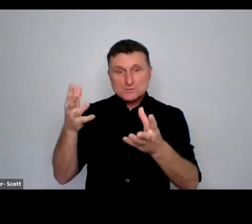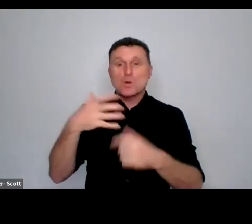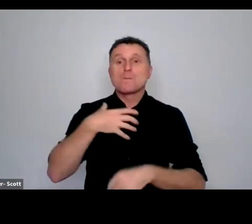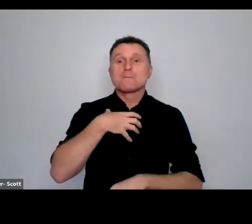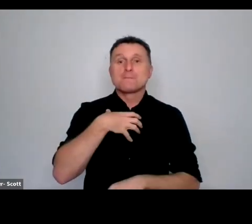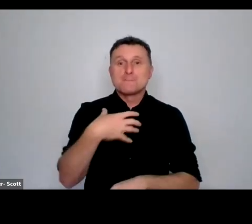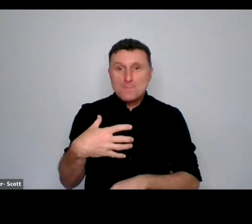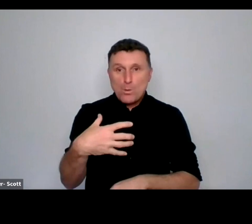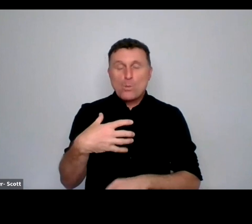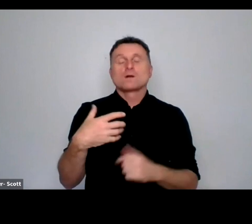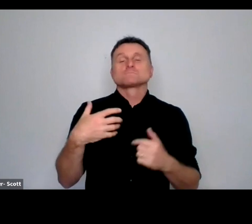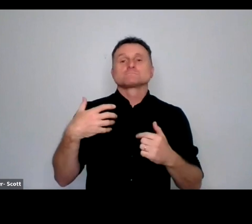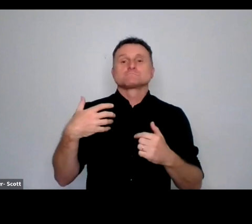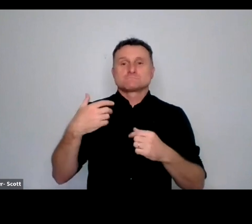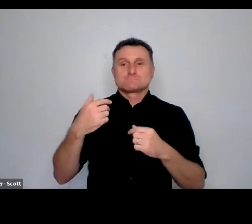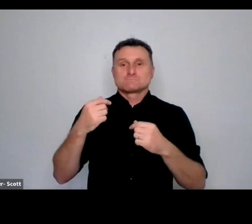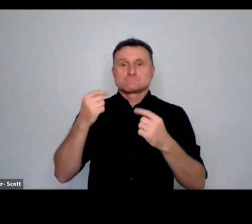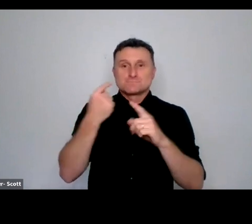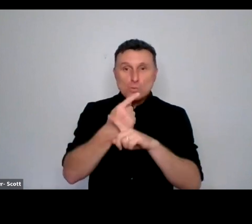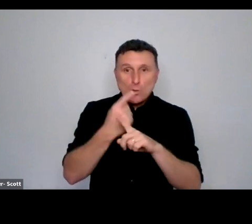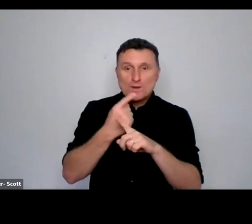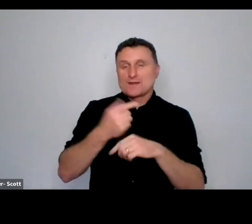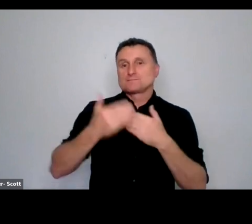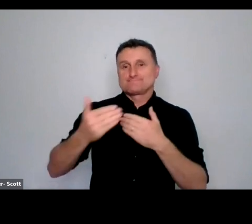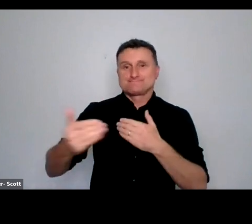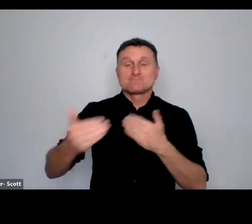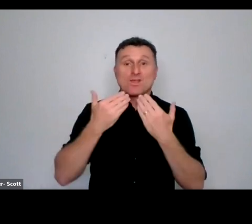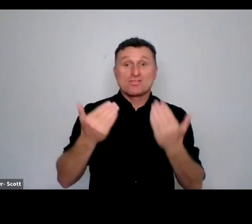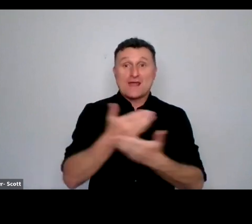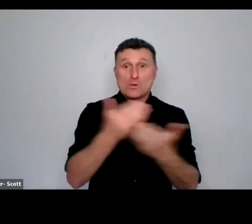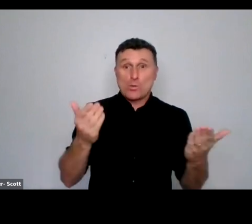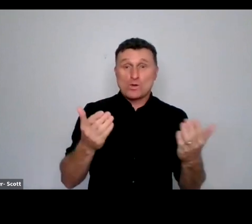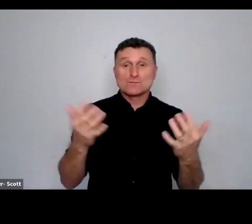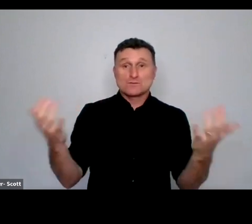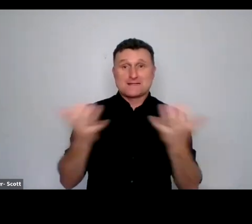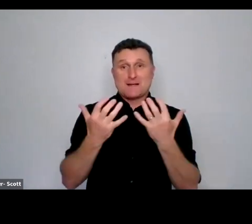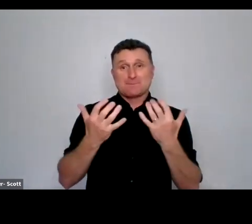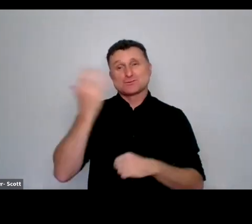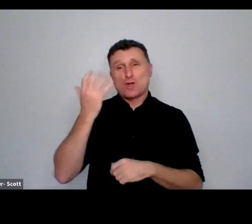And I thank everybody for coming today. We will need to cut it short because obviously,